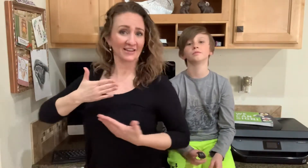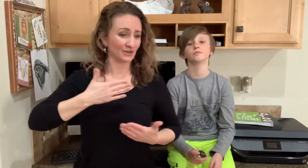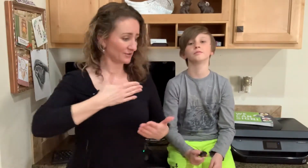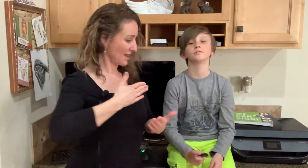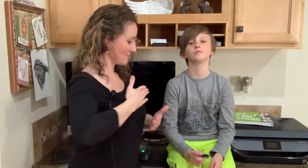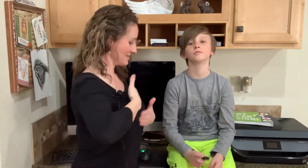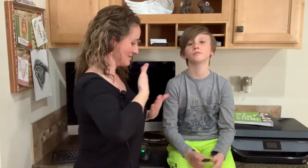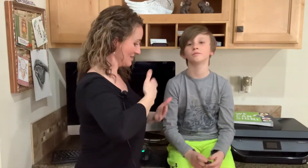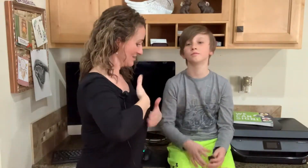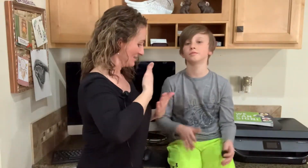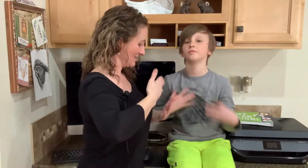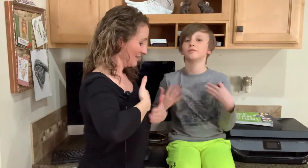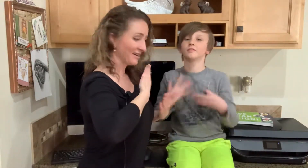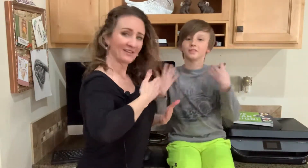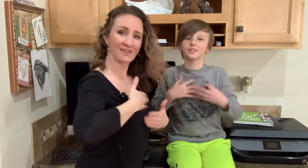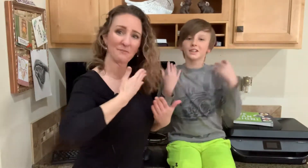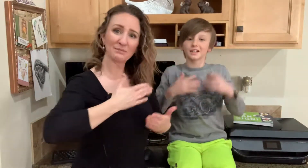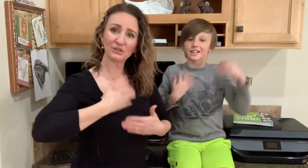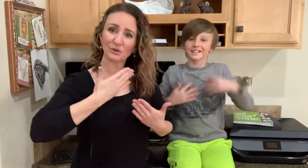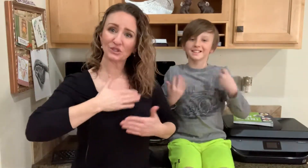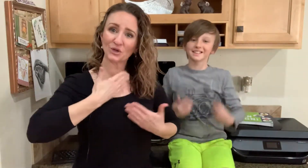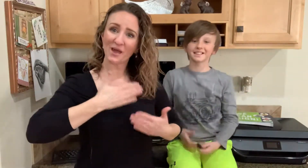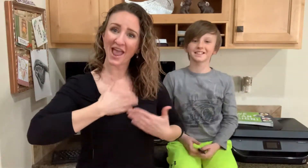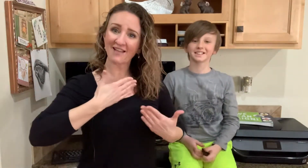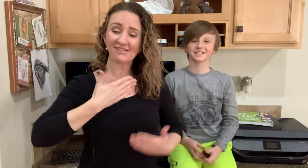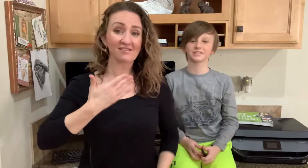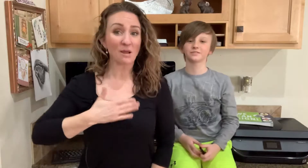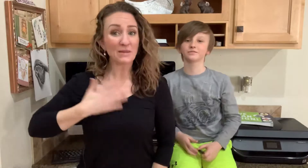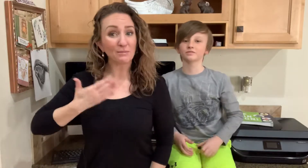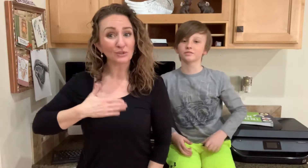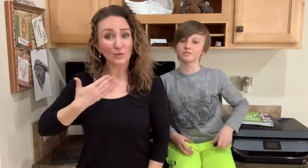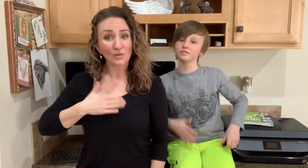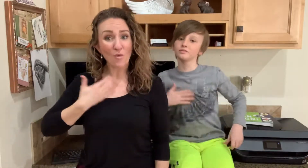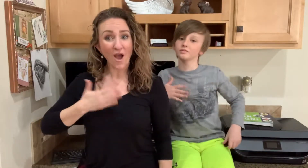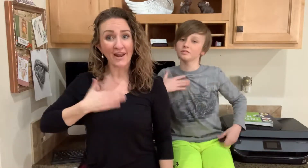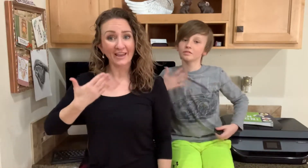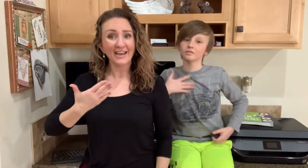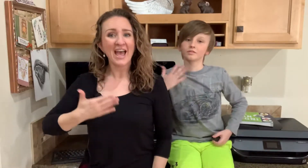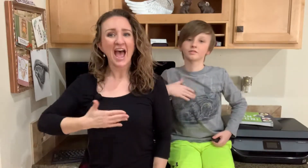Can you do that one? Some people do it with two hands and some people do it with one.